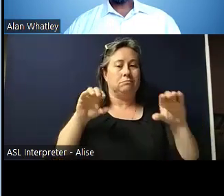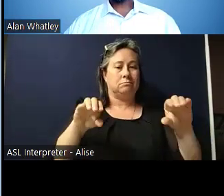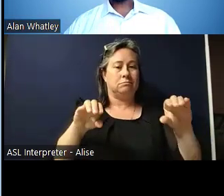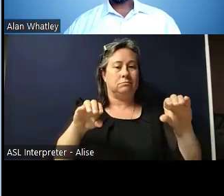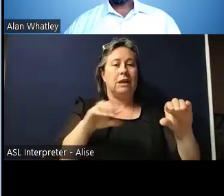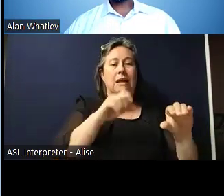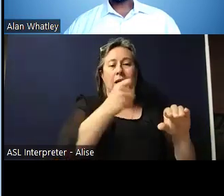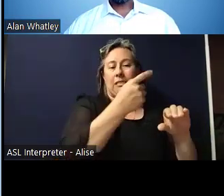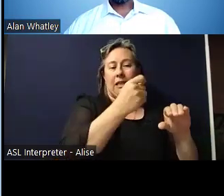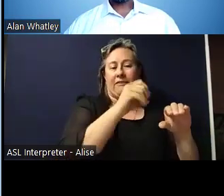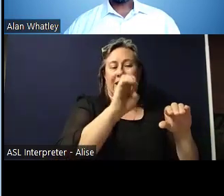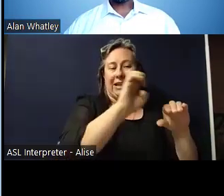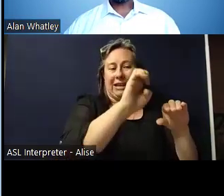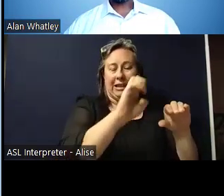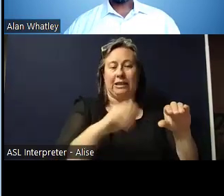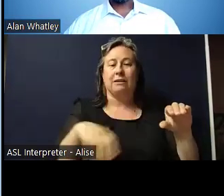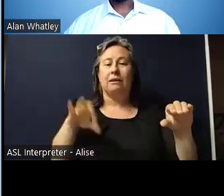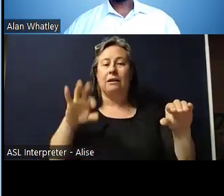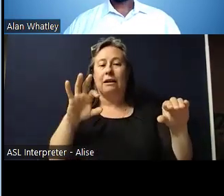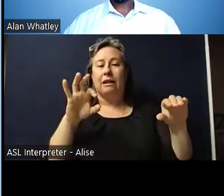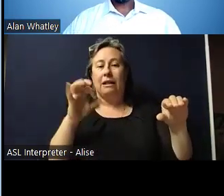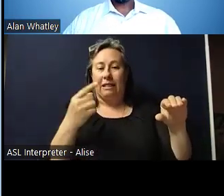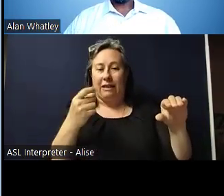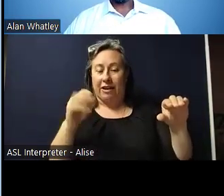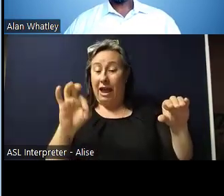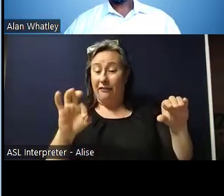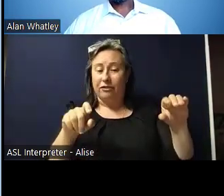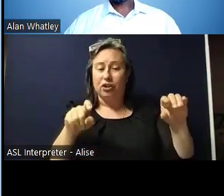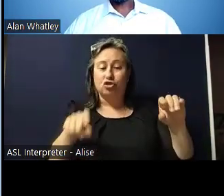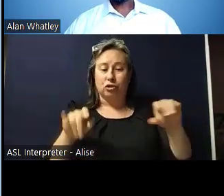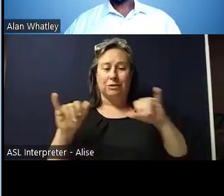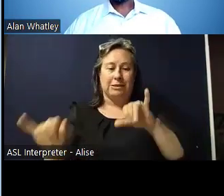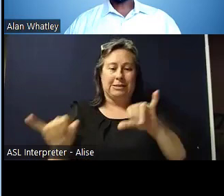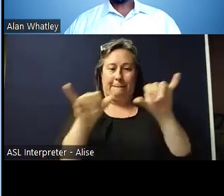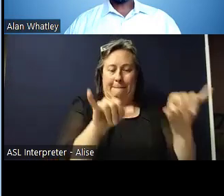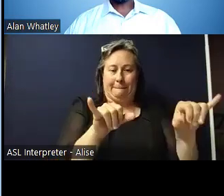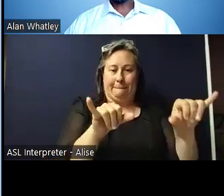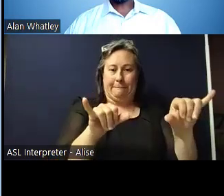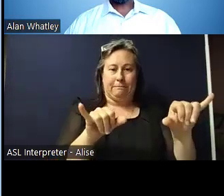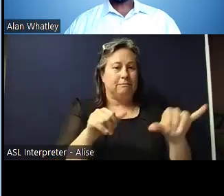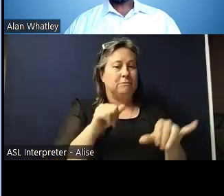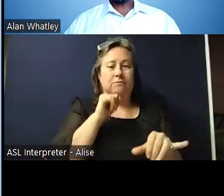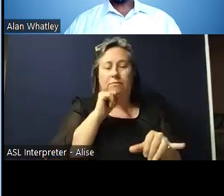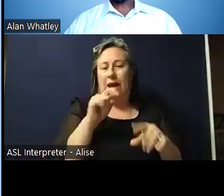charged to the federal portion of the award, and so it shouldn't really differ from 11e.